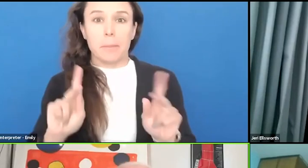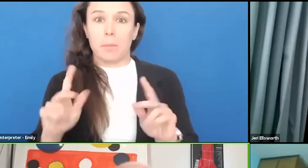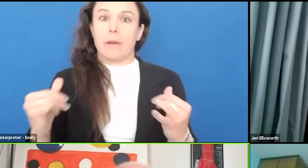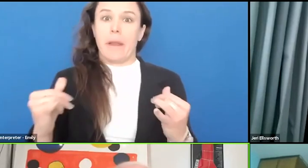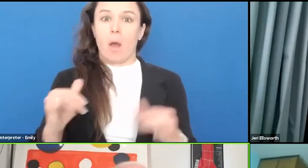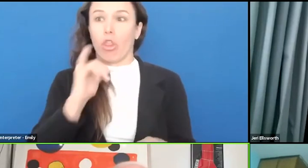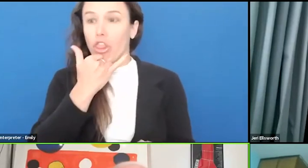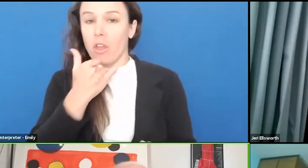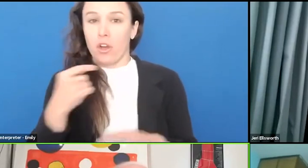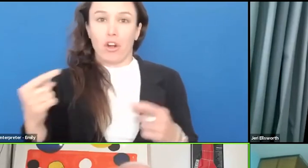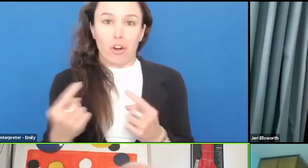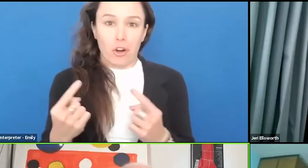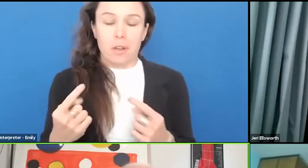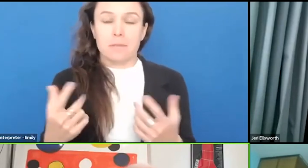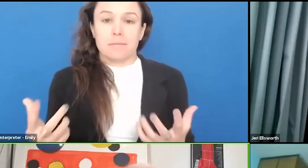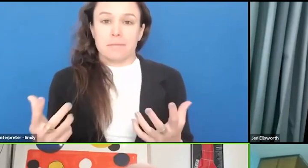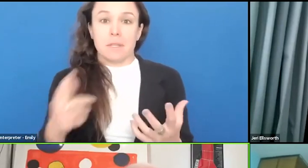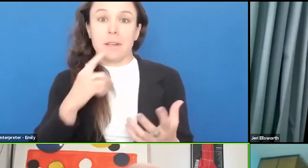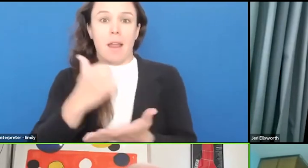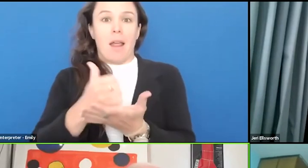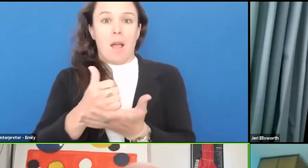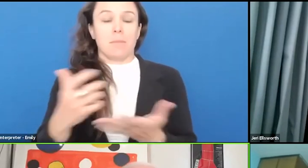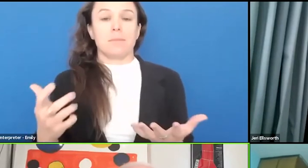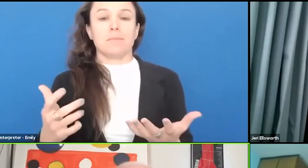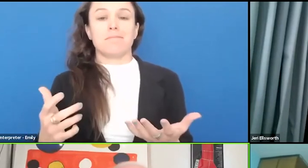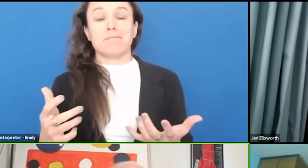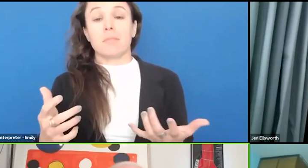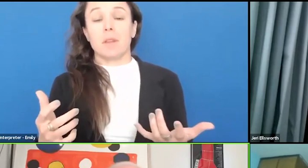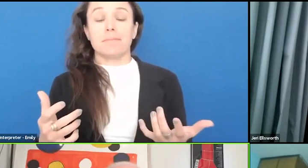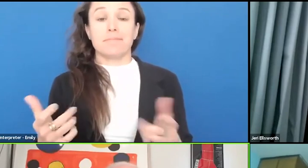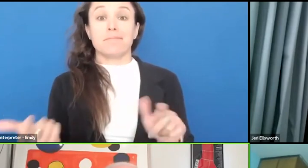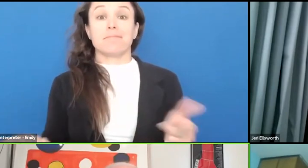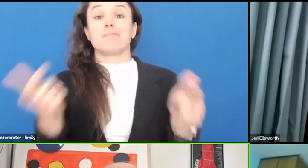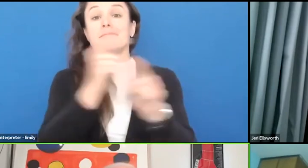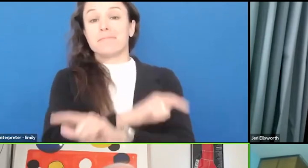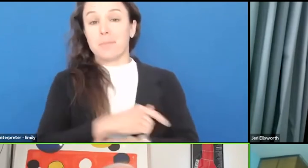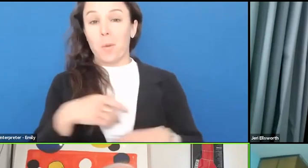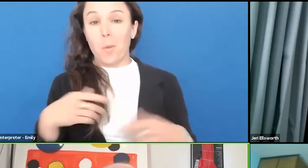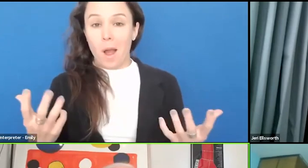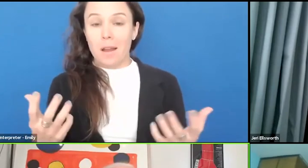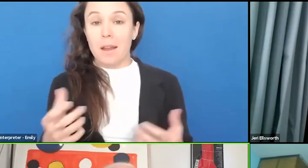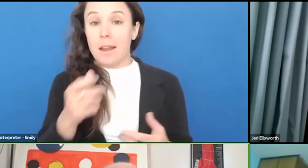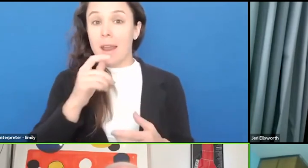or you know can do, and the flip side of this is not what people can do to hurt themselves,